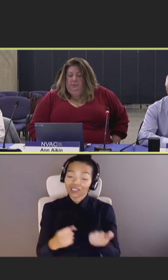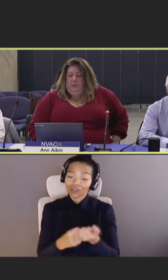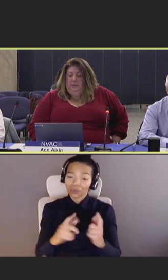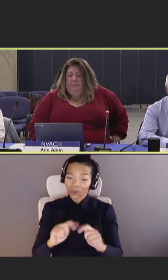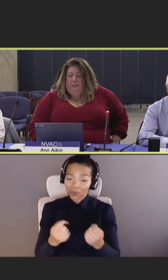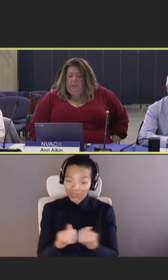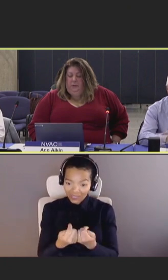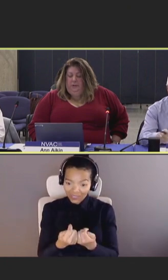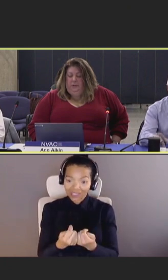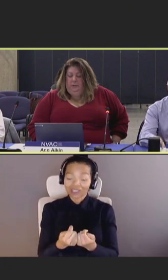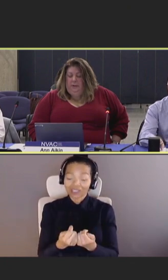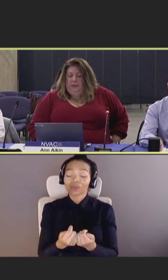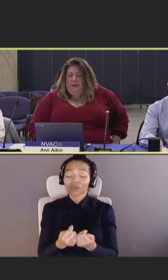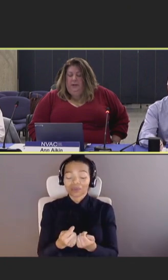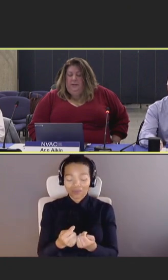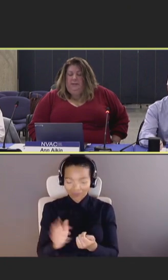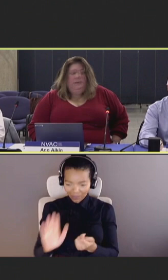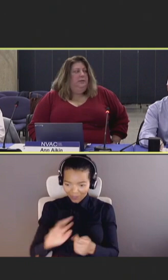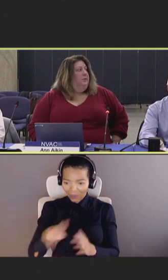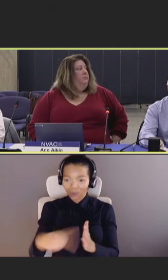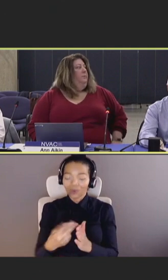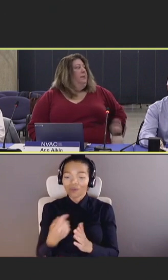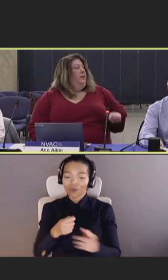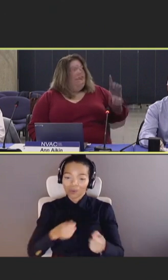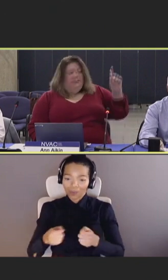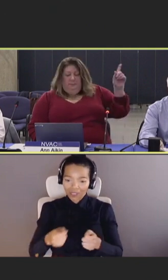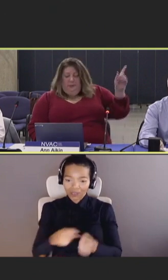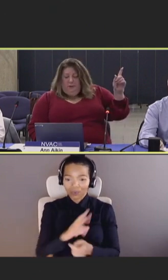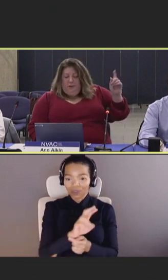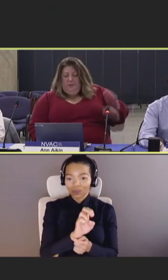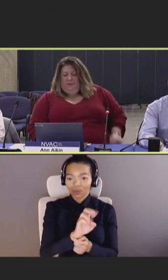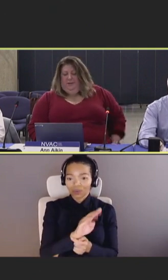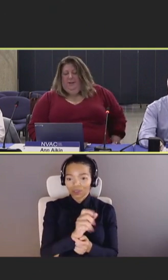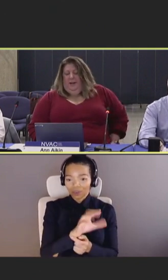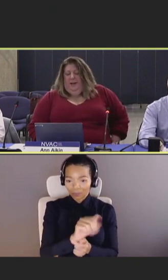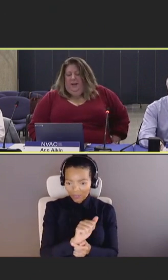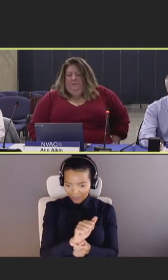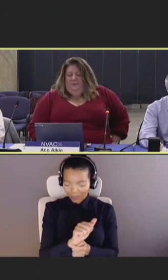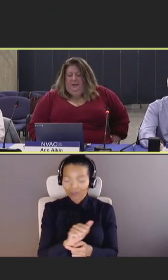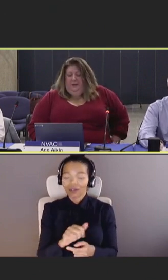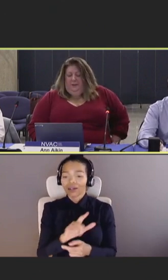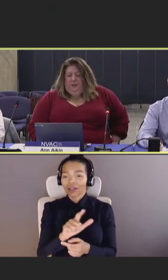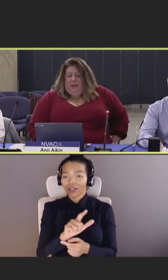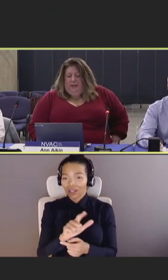in the management of the committee. This includes Rebecca Lazeration, Viola Jacobs,